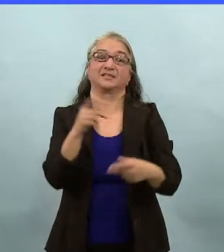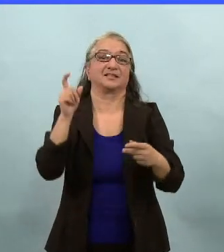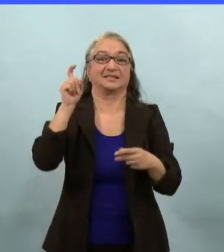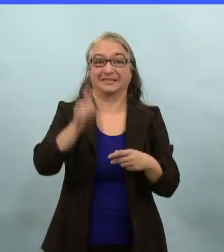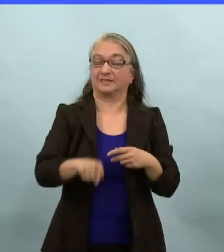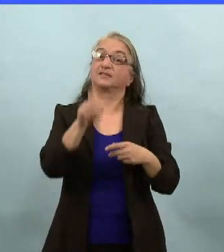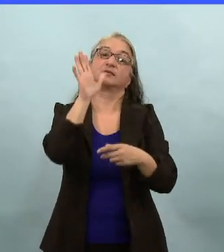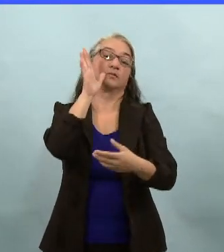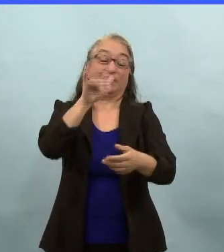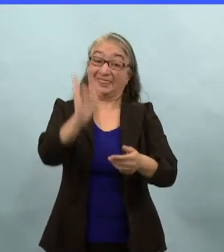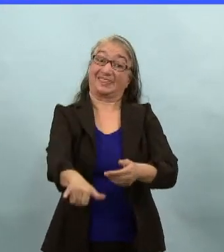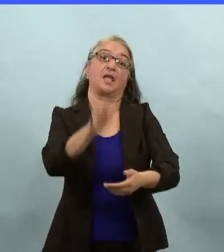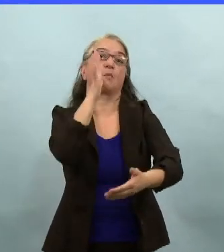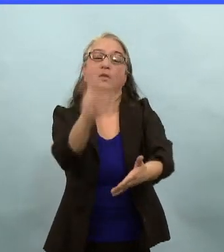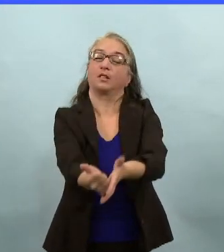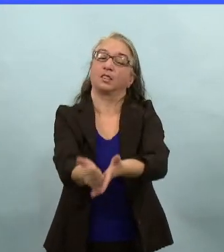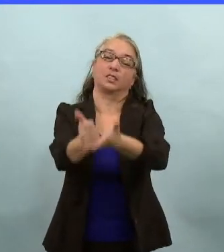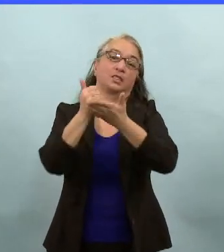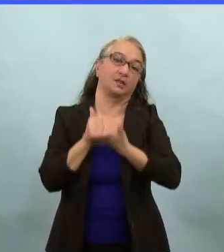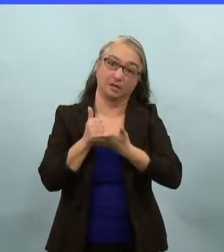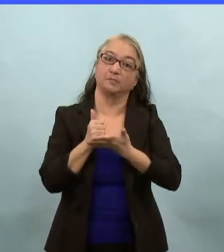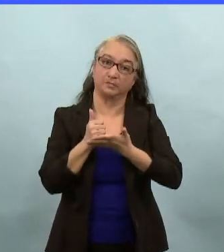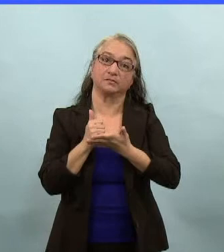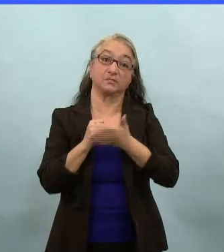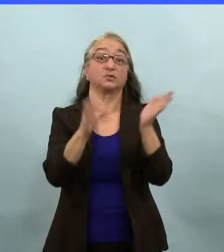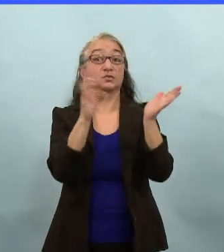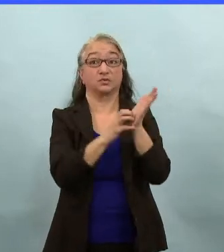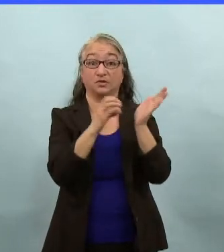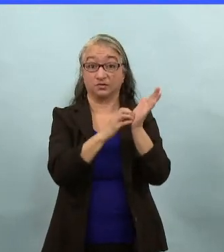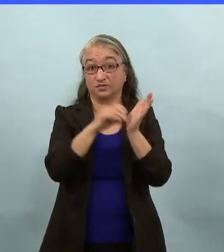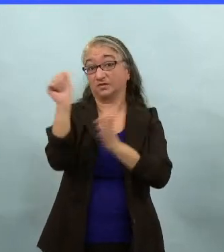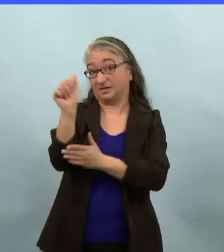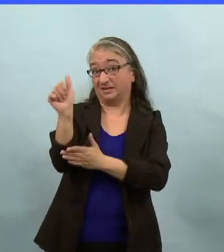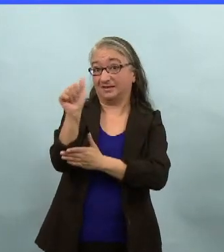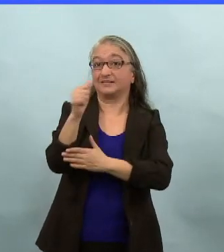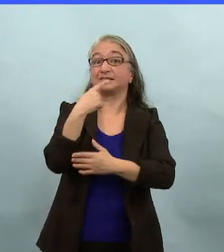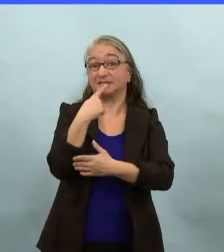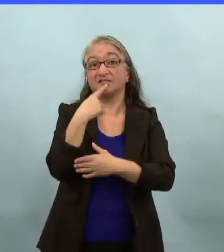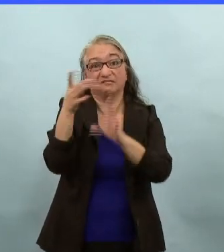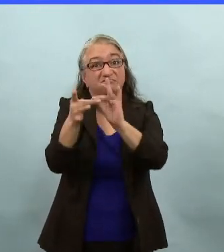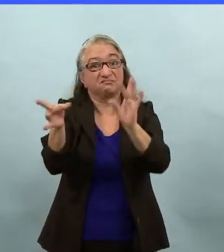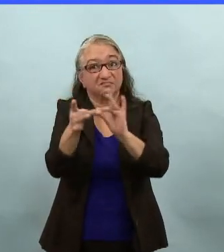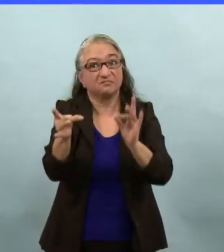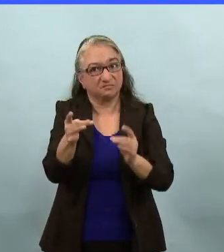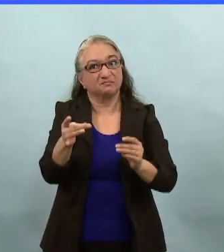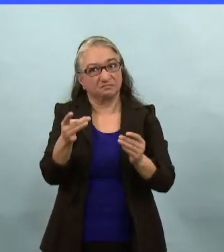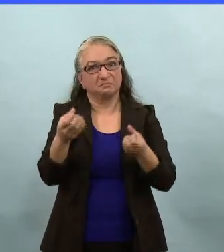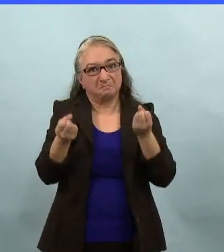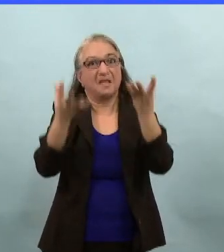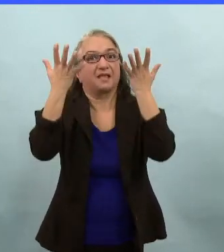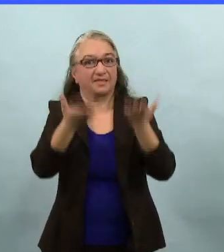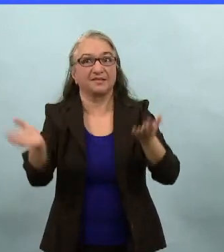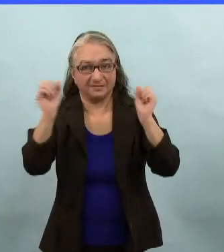different tools out there that manitobans will be able to use and so we need to to focus on that as